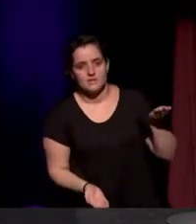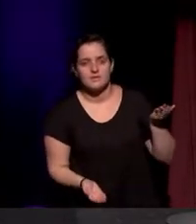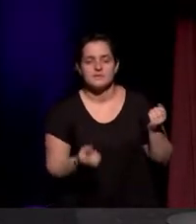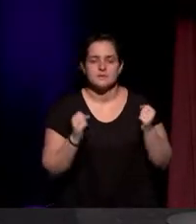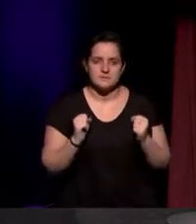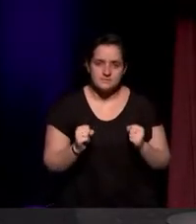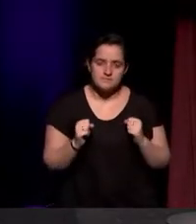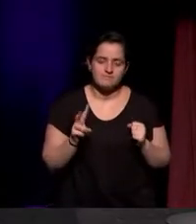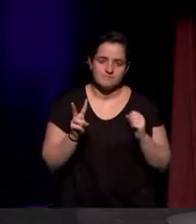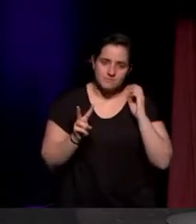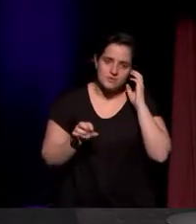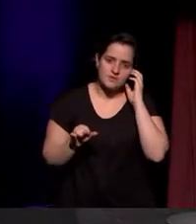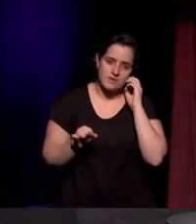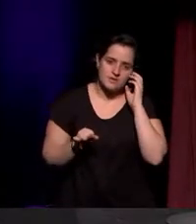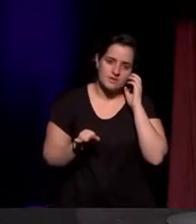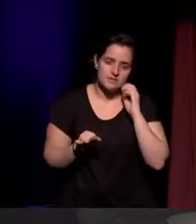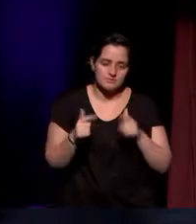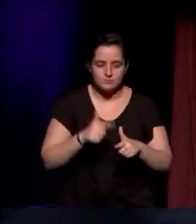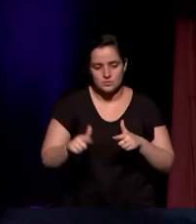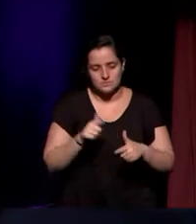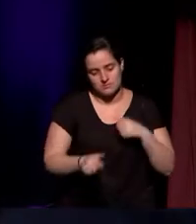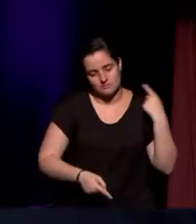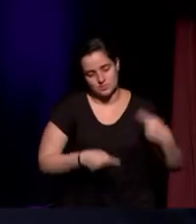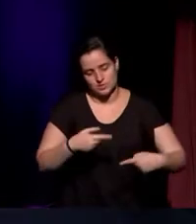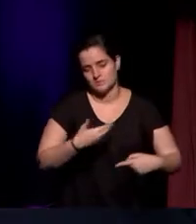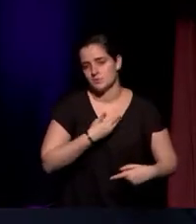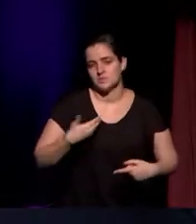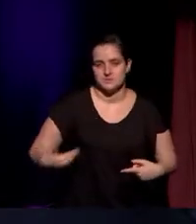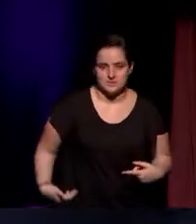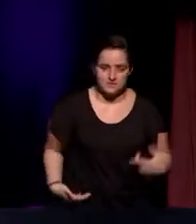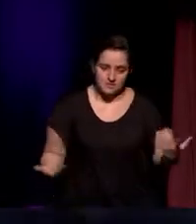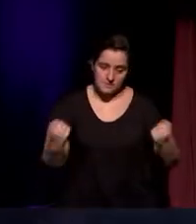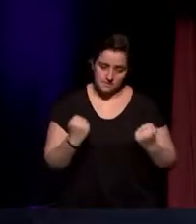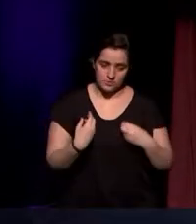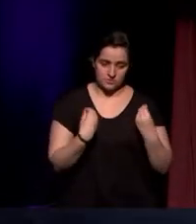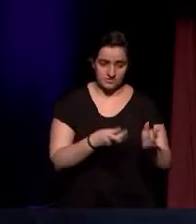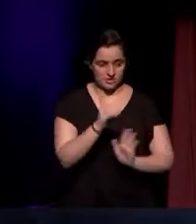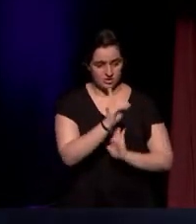public policies, that is, it would entitle those foreigners